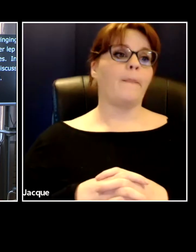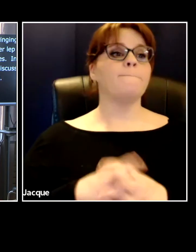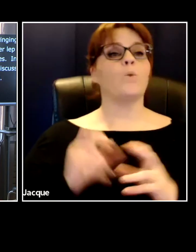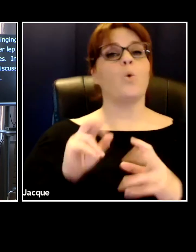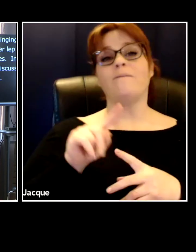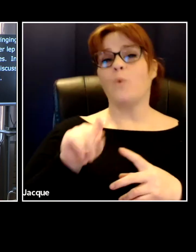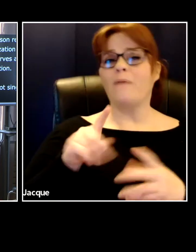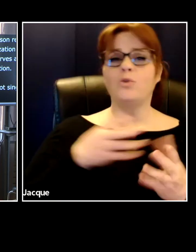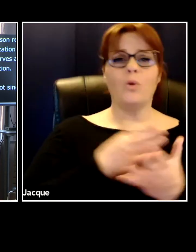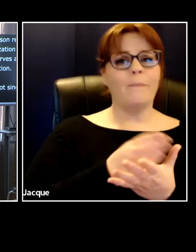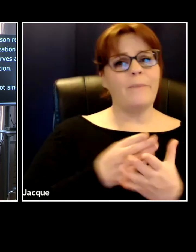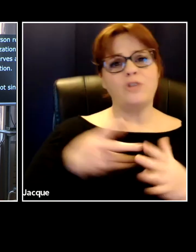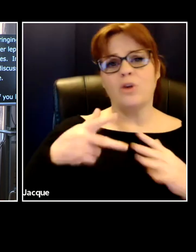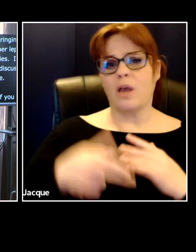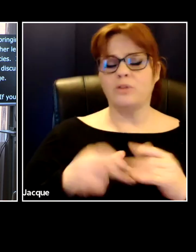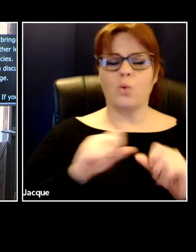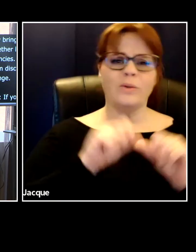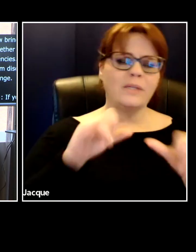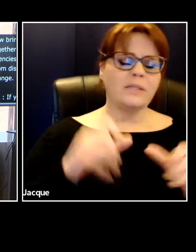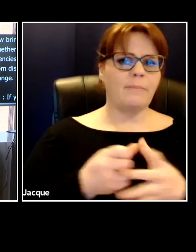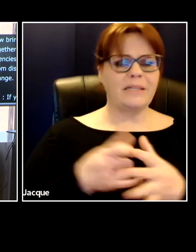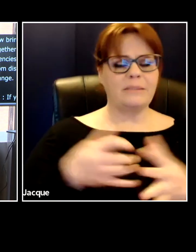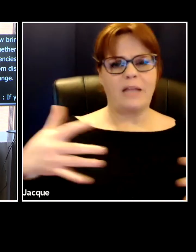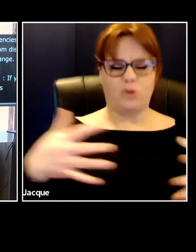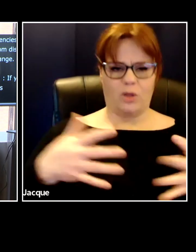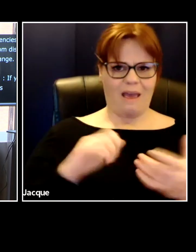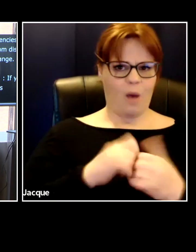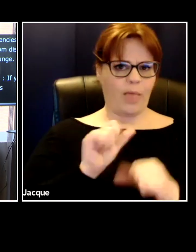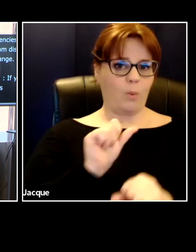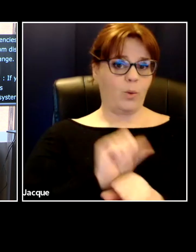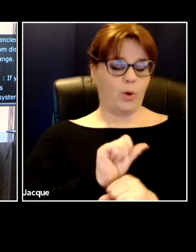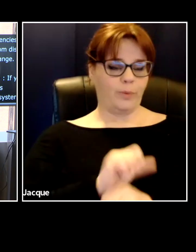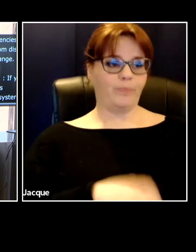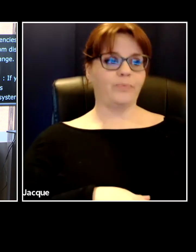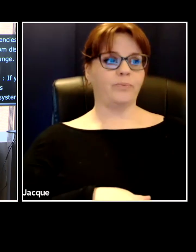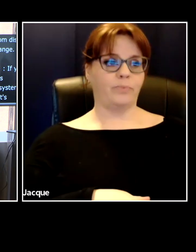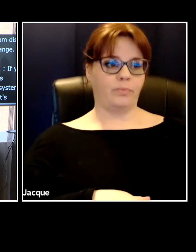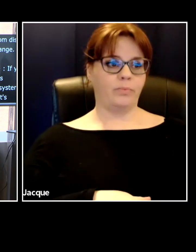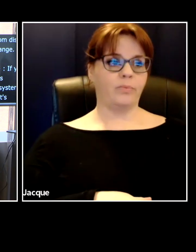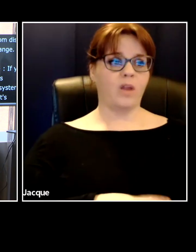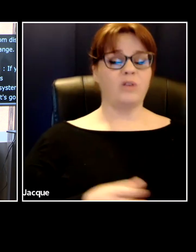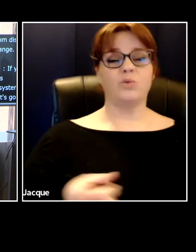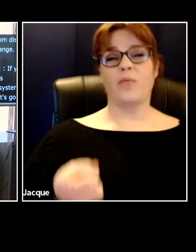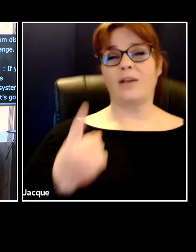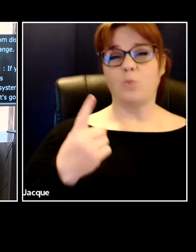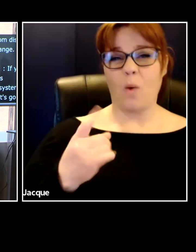or system expansions um how that's going to work. So that's u one of the the campaigns we're working